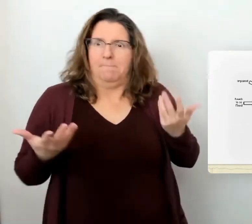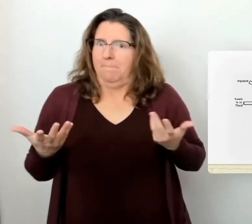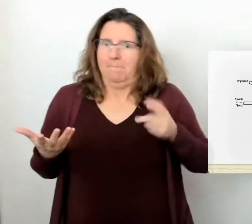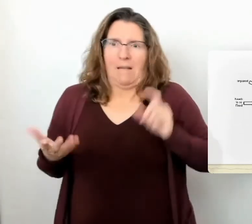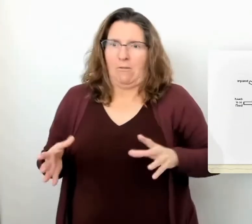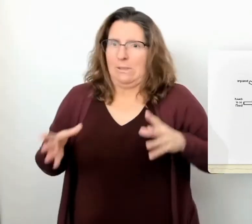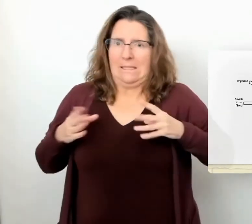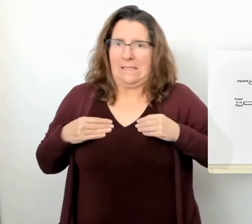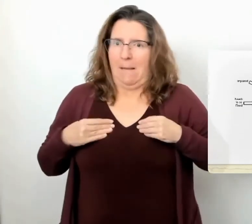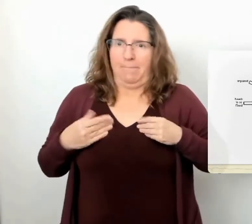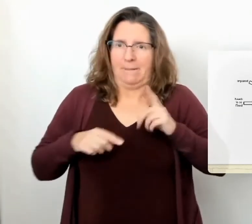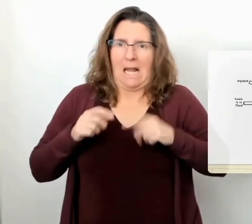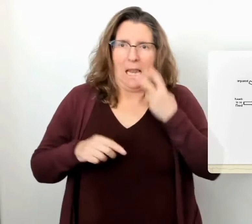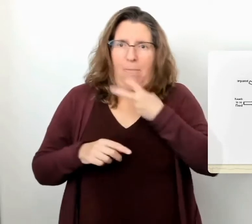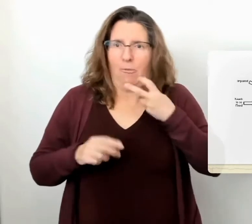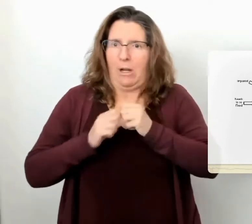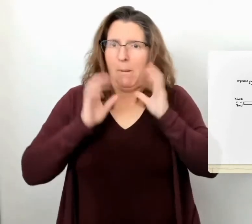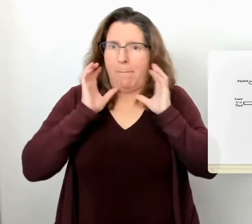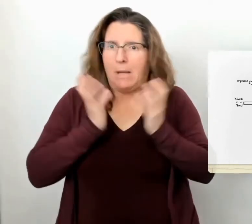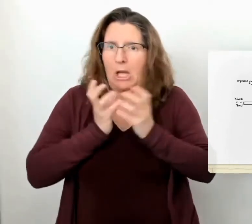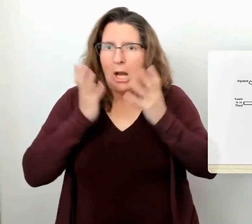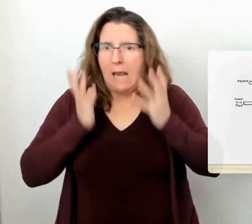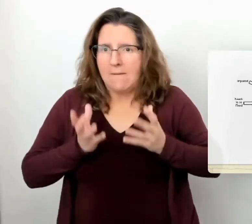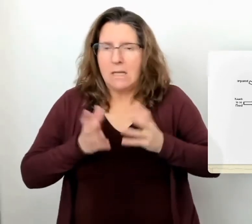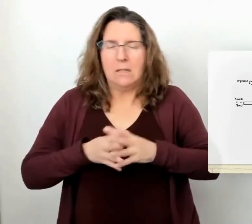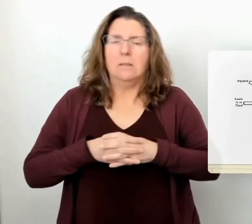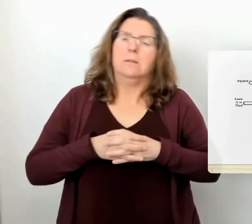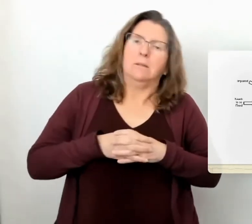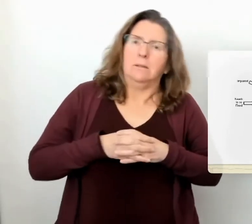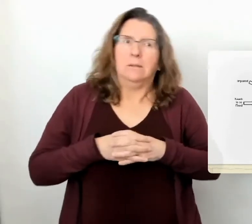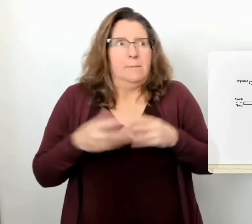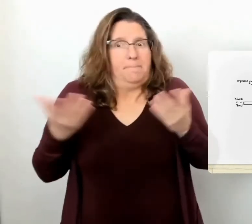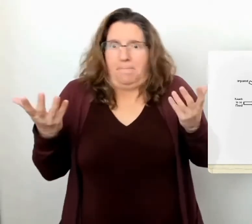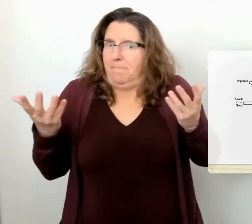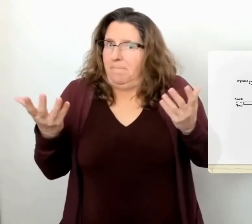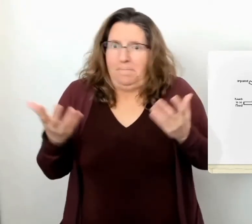He refused. So I just had to accept that I wasn't going to be able to speech read him.